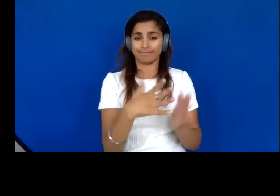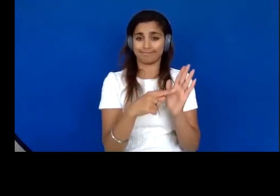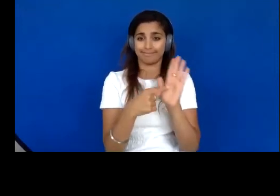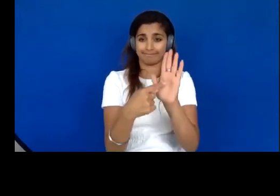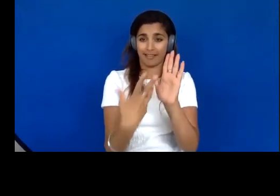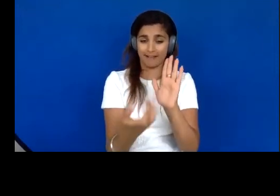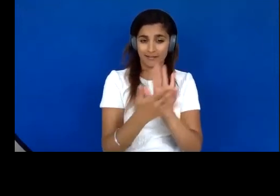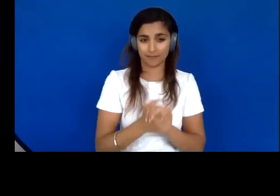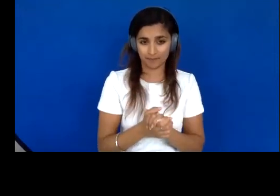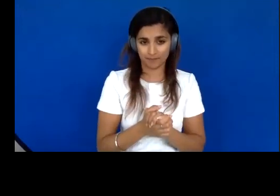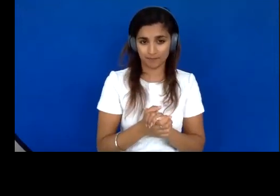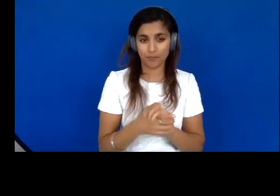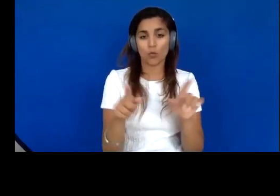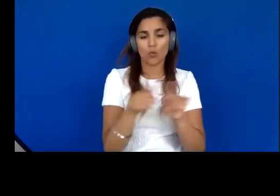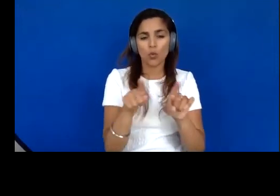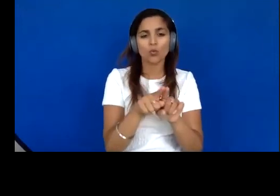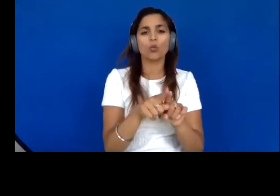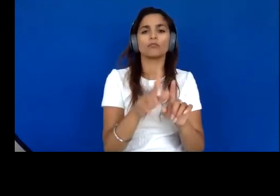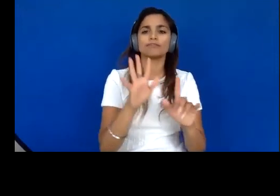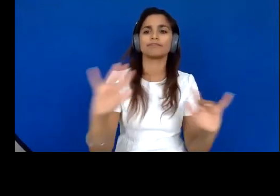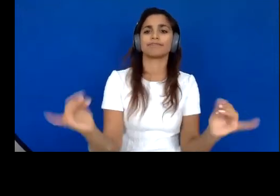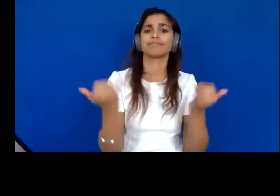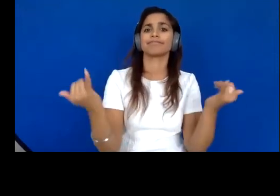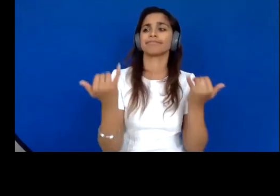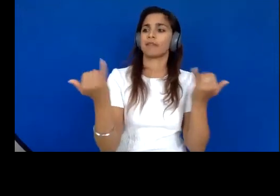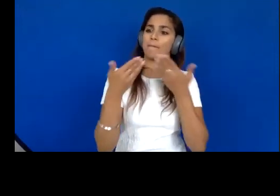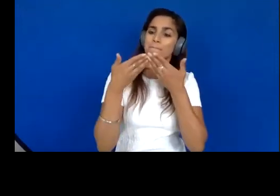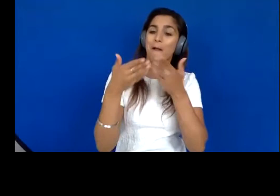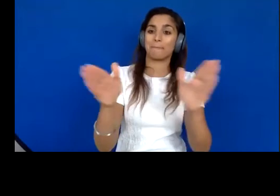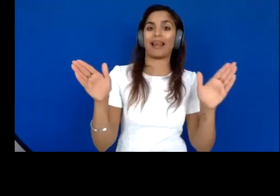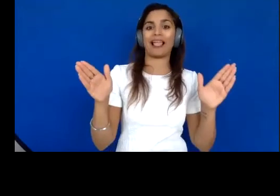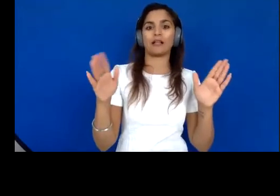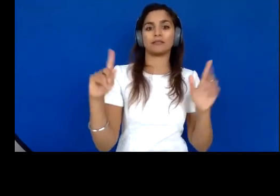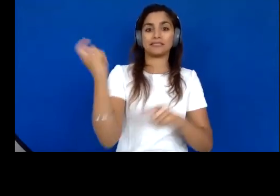and widely celebrated public success of the Lexi decoder which you can see here